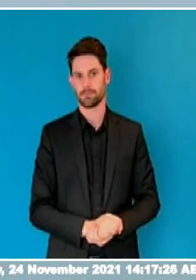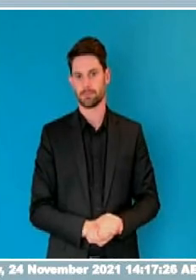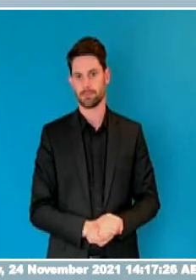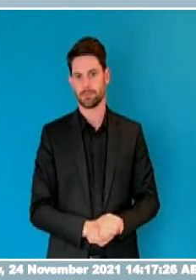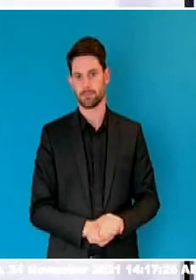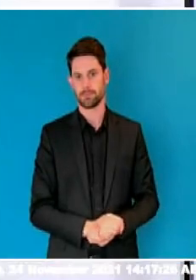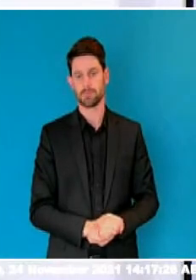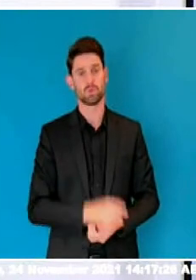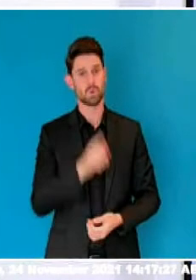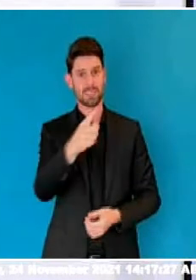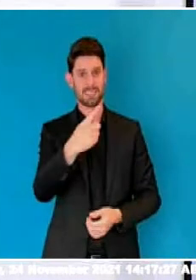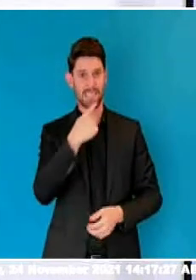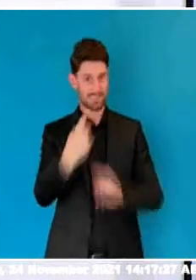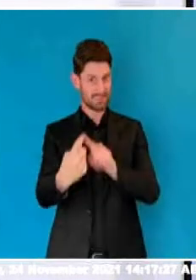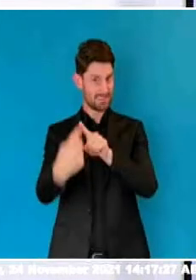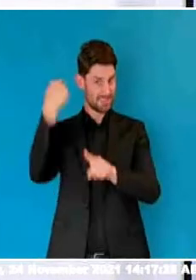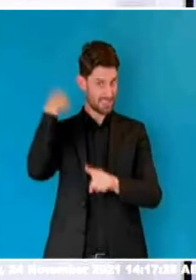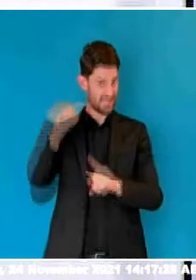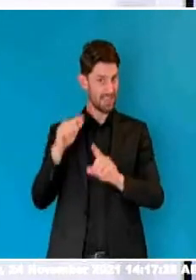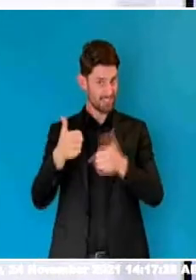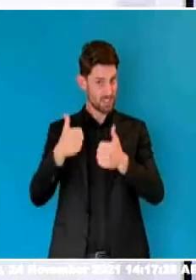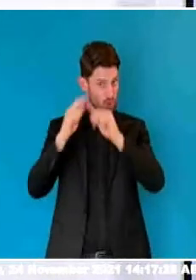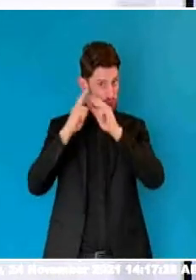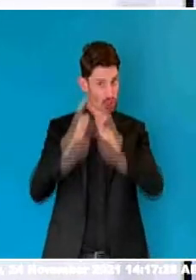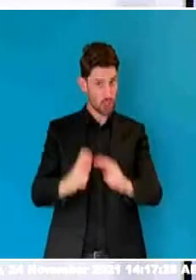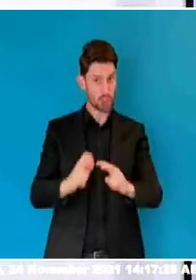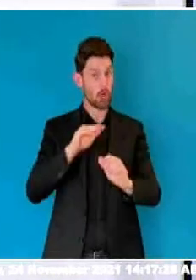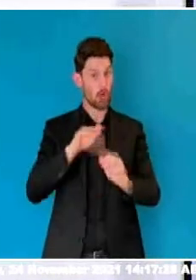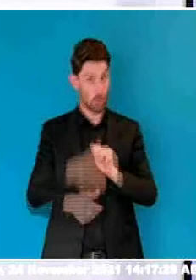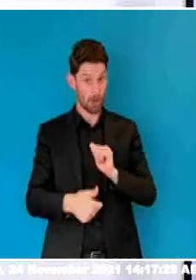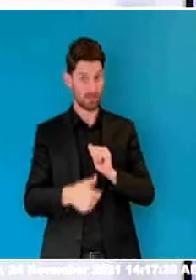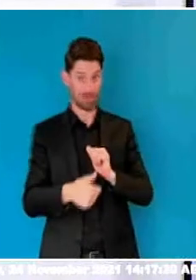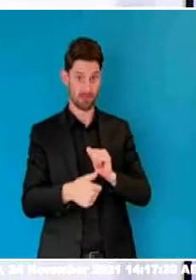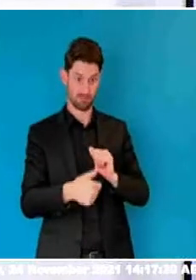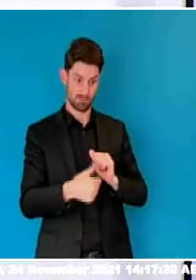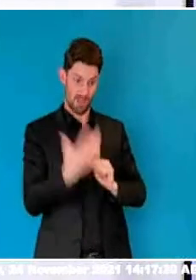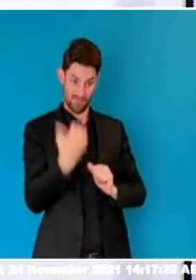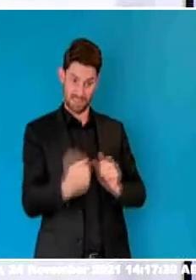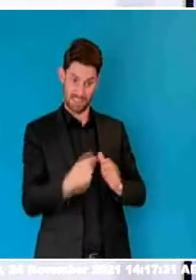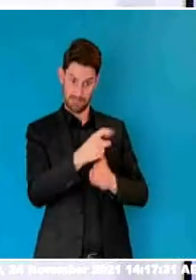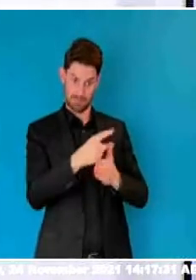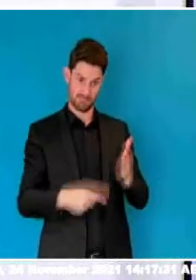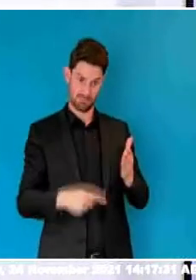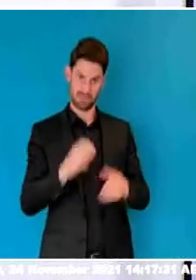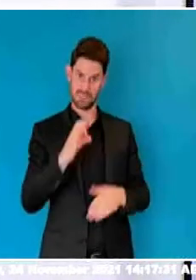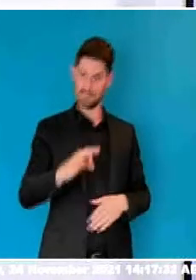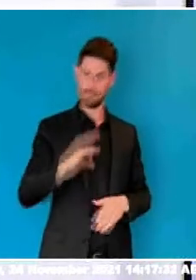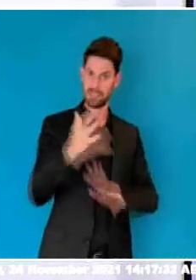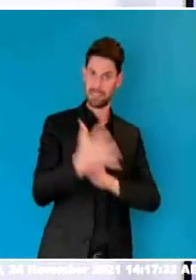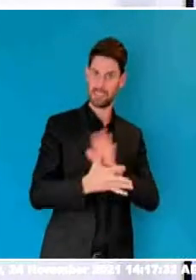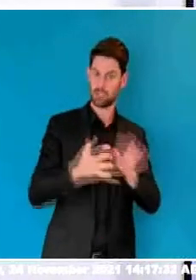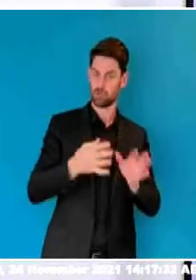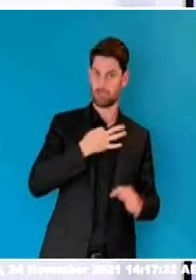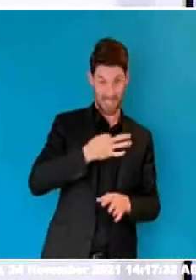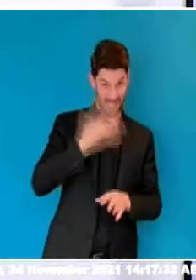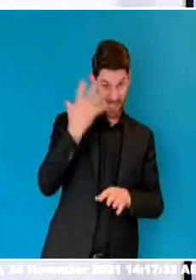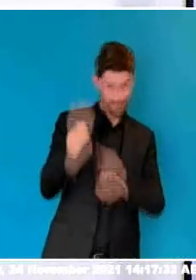debunk the myth that having a disability means that you posed a possible work health